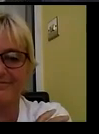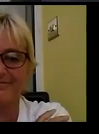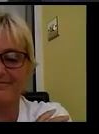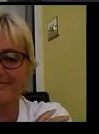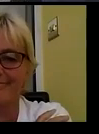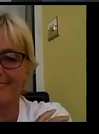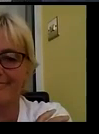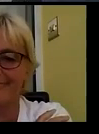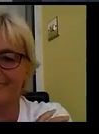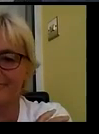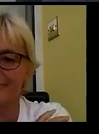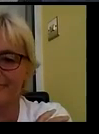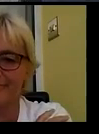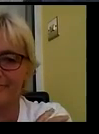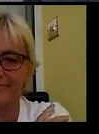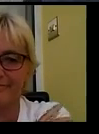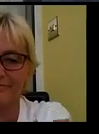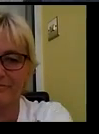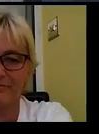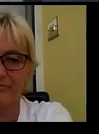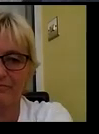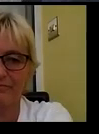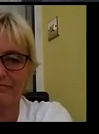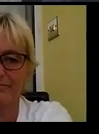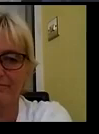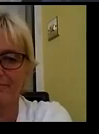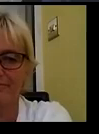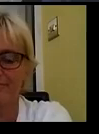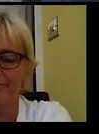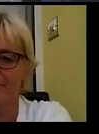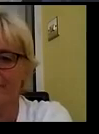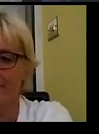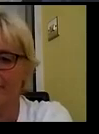with a question for Mark, Mark can you update us on where we are in talk